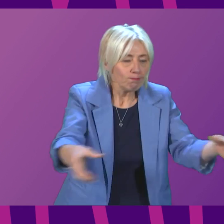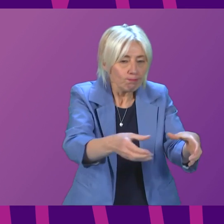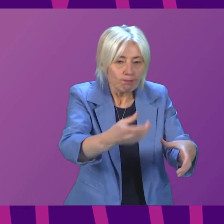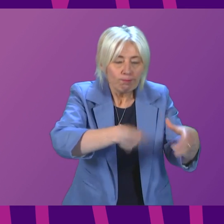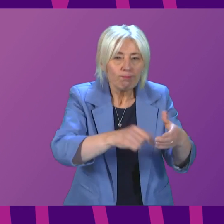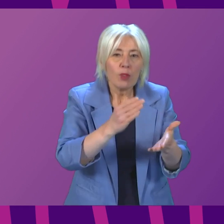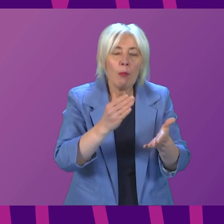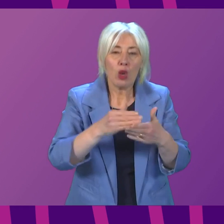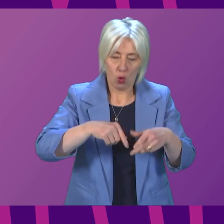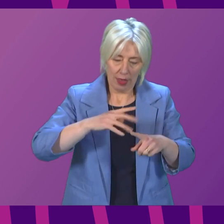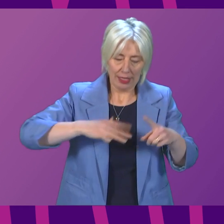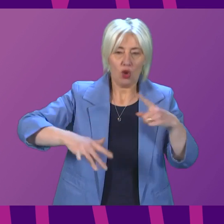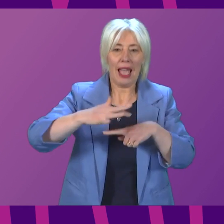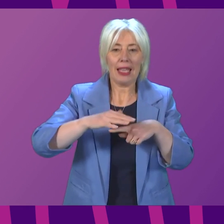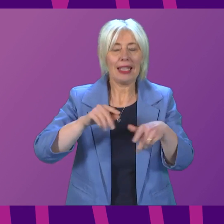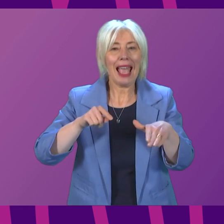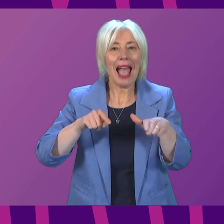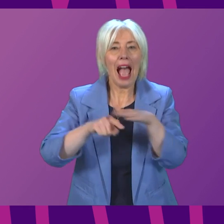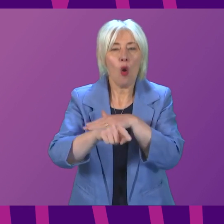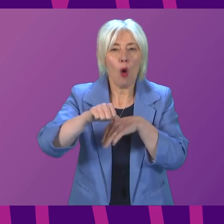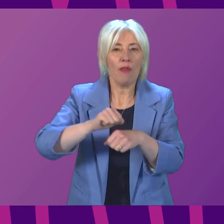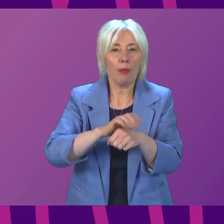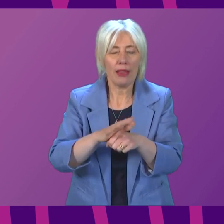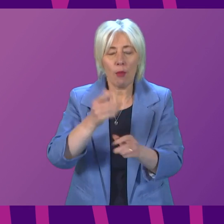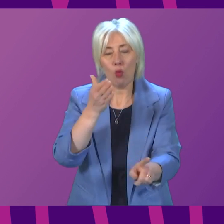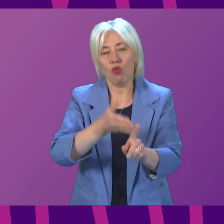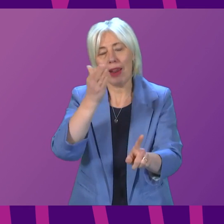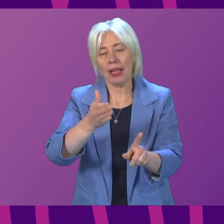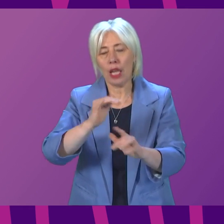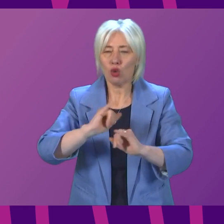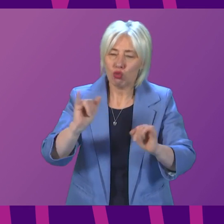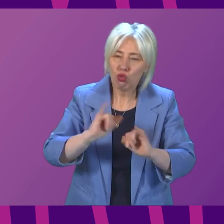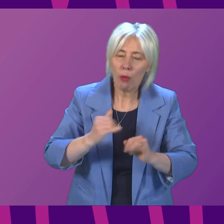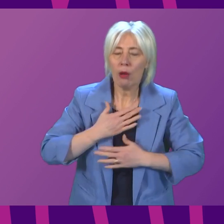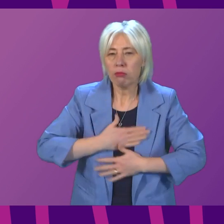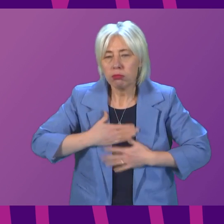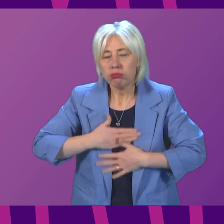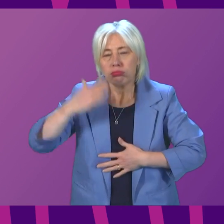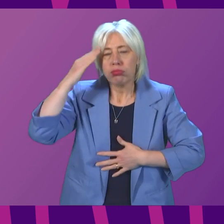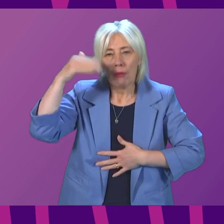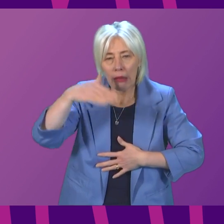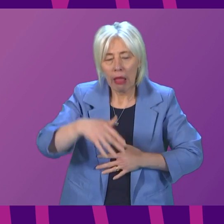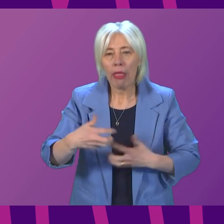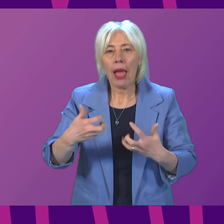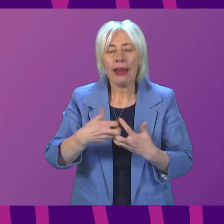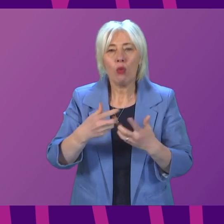emerge from the pandemic recognising the trauma and mental health impact that it has had and acting in an overall way to deal with that. The Government takes that responsibility extremely seriously.